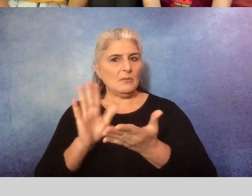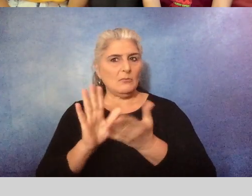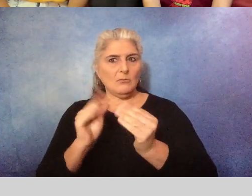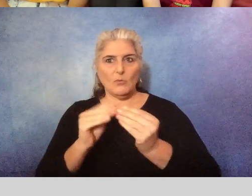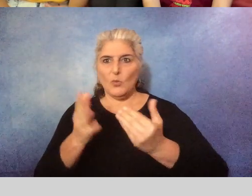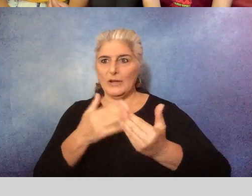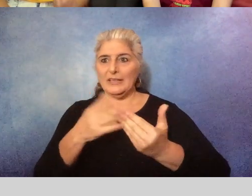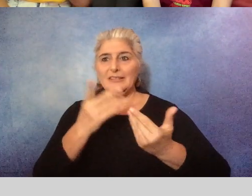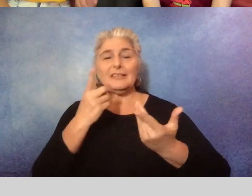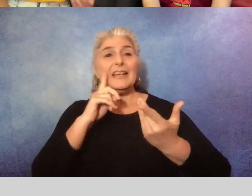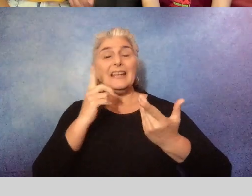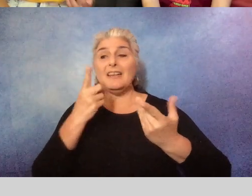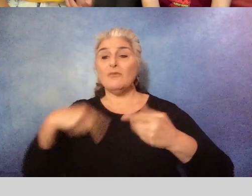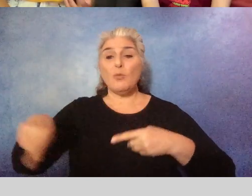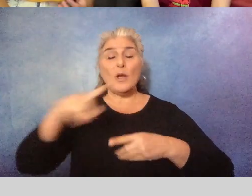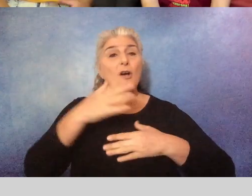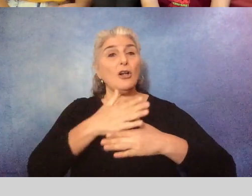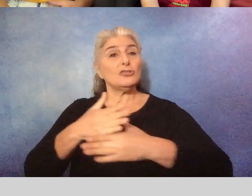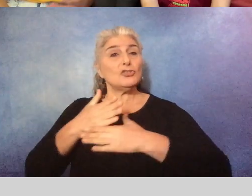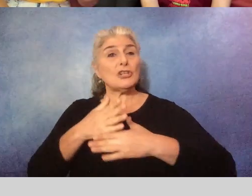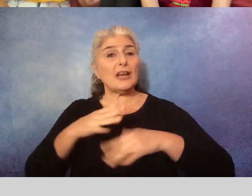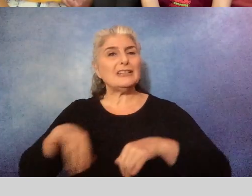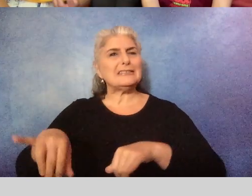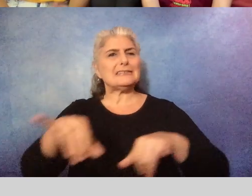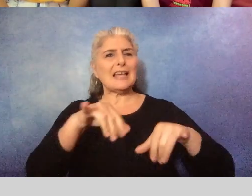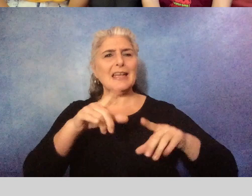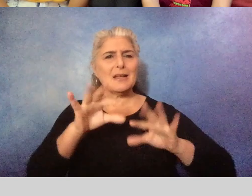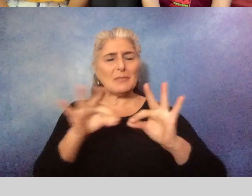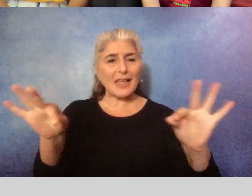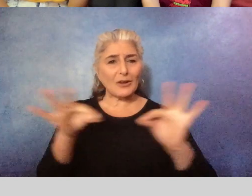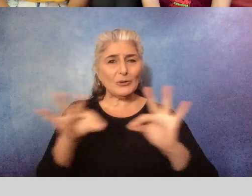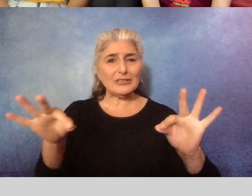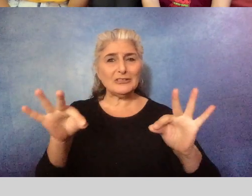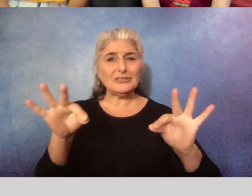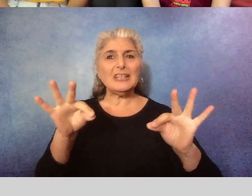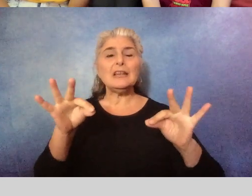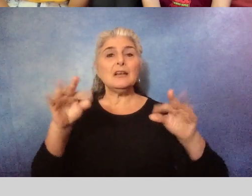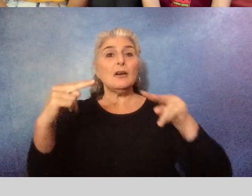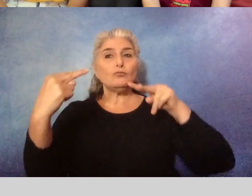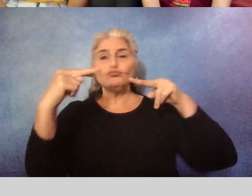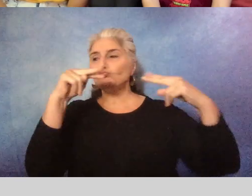about when we have a common language to refer to those components.